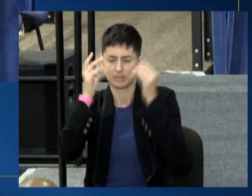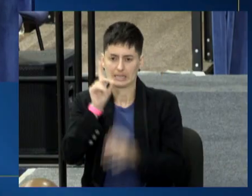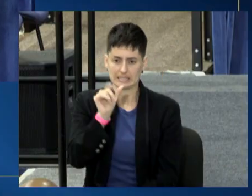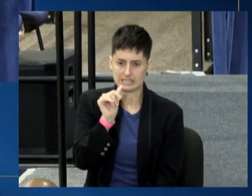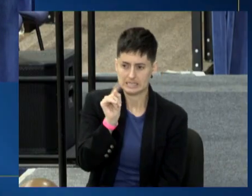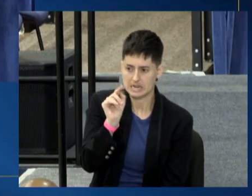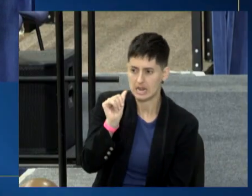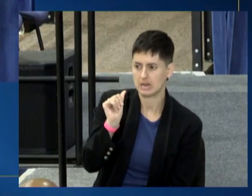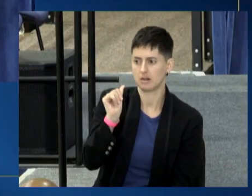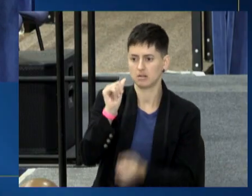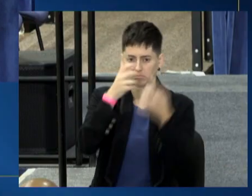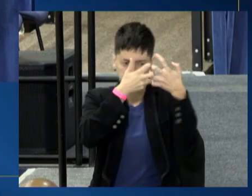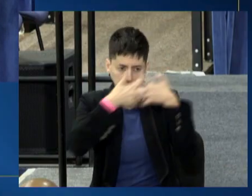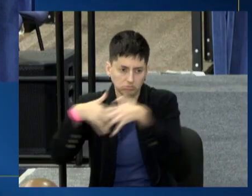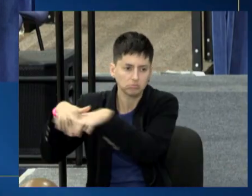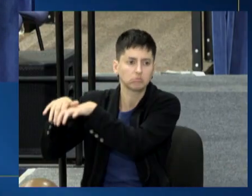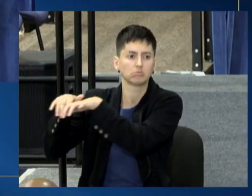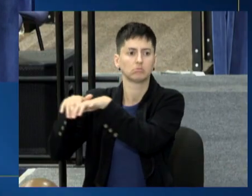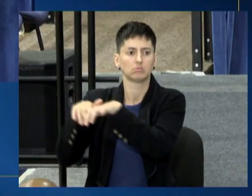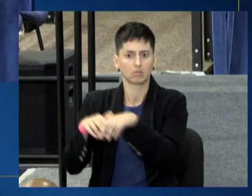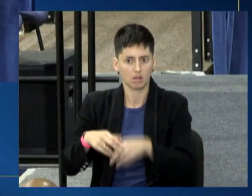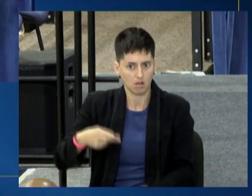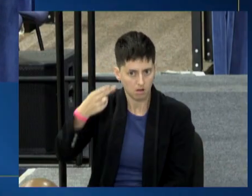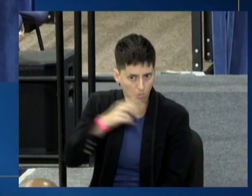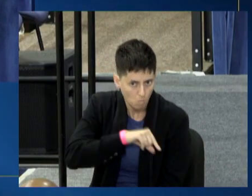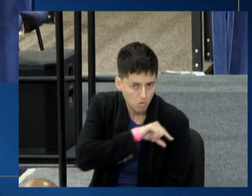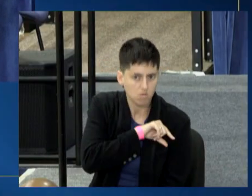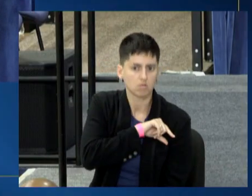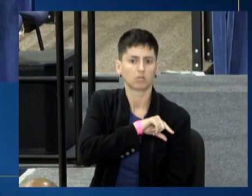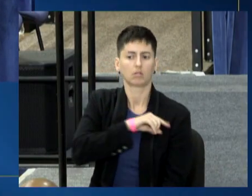the highest quality, the least burdensome to our clinical colleagues because boy, they do enough